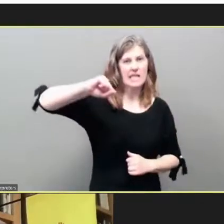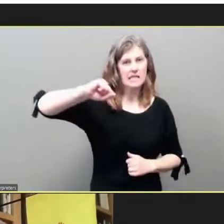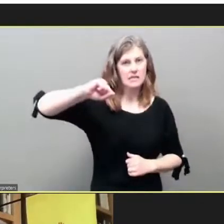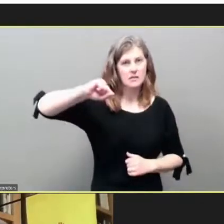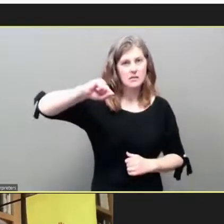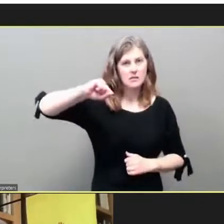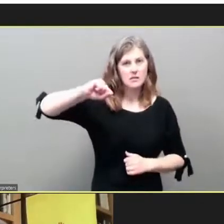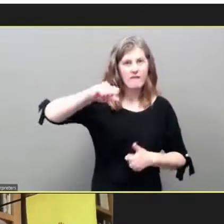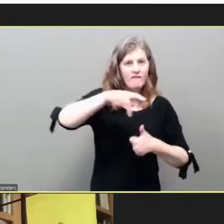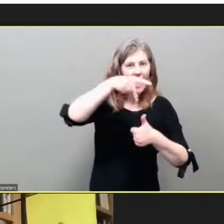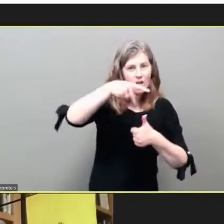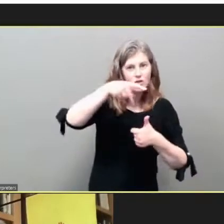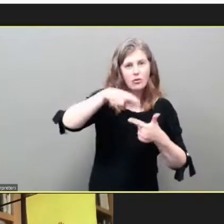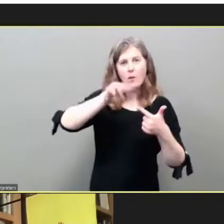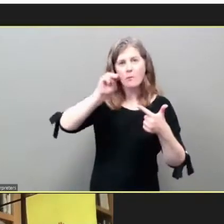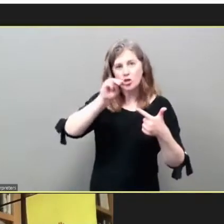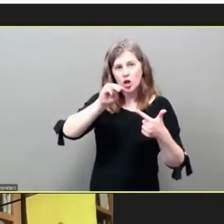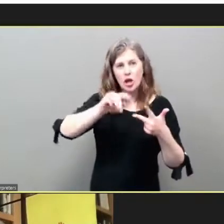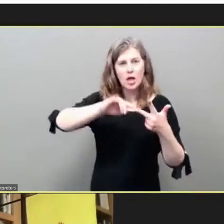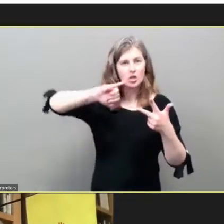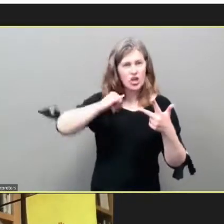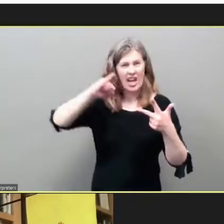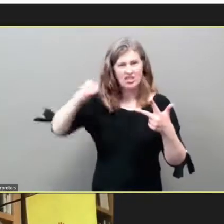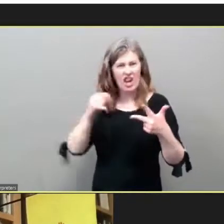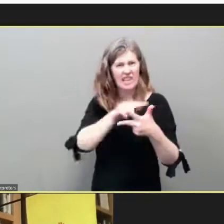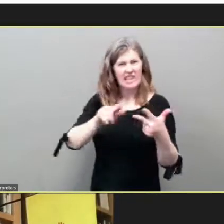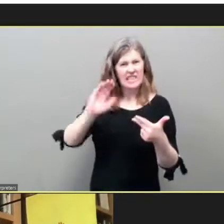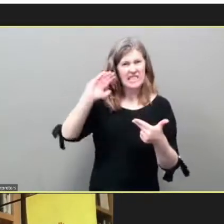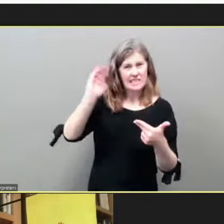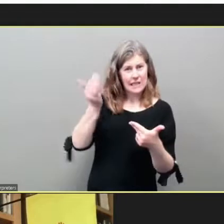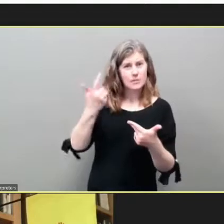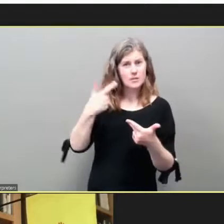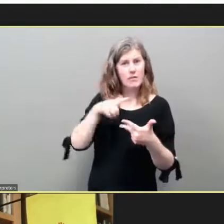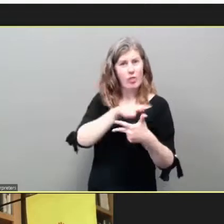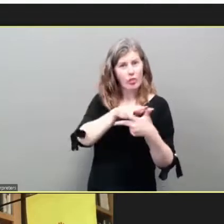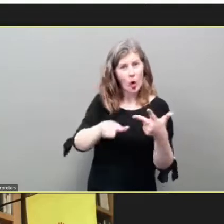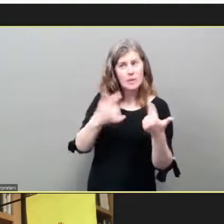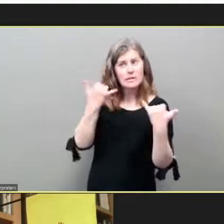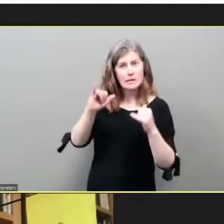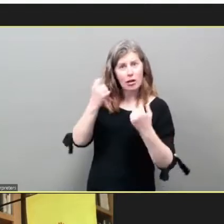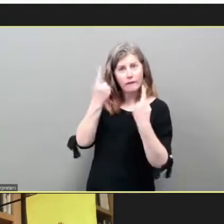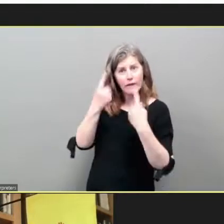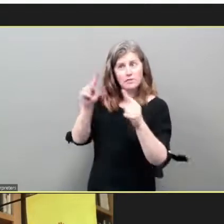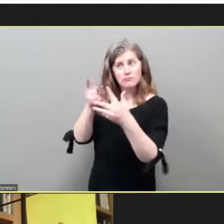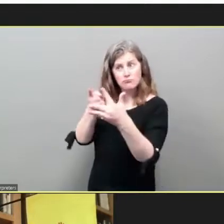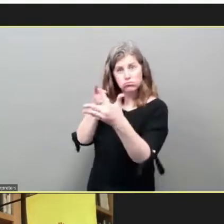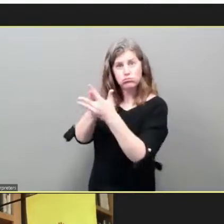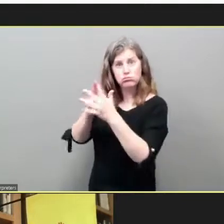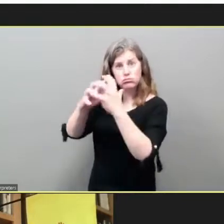Moderna or J and J. We still think we have a leg up and you can get that. We